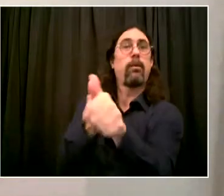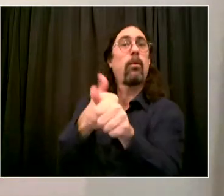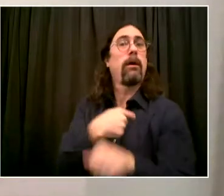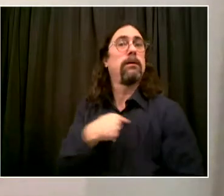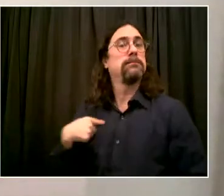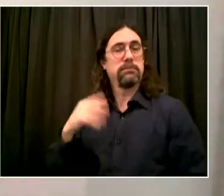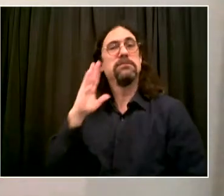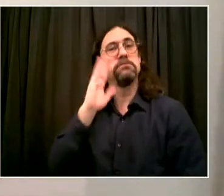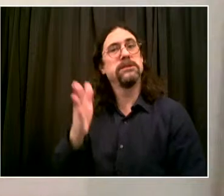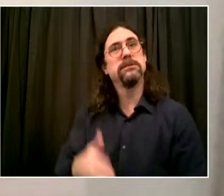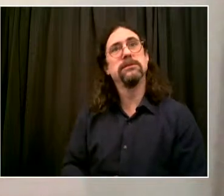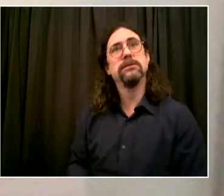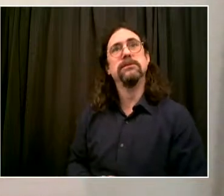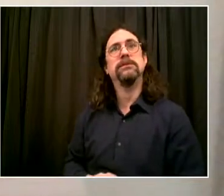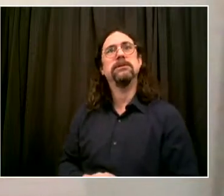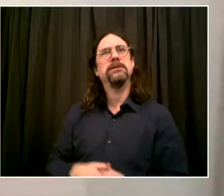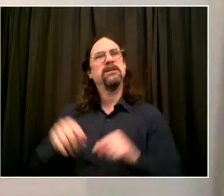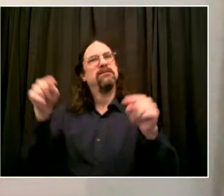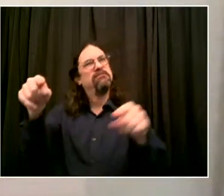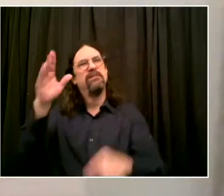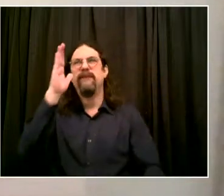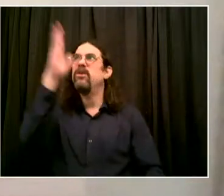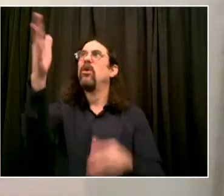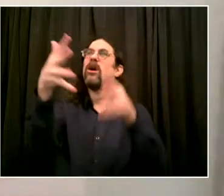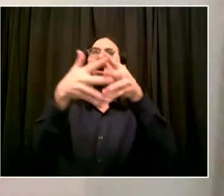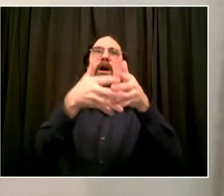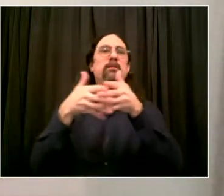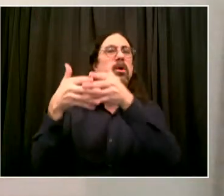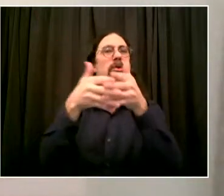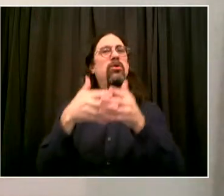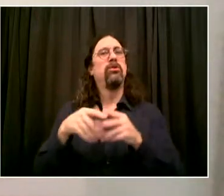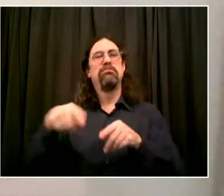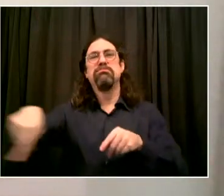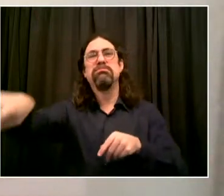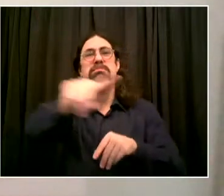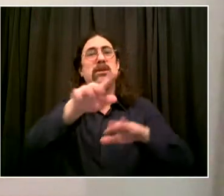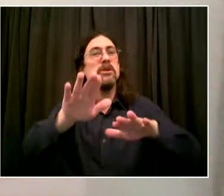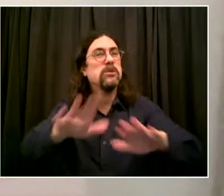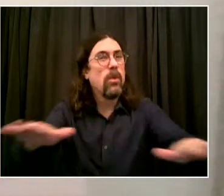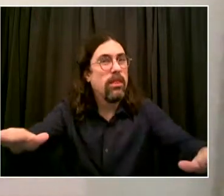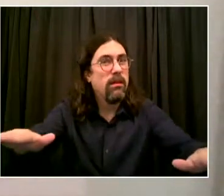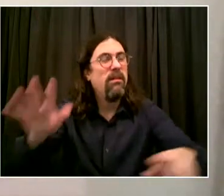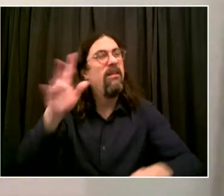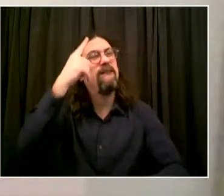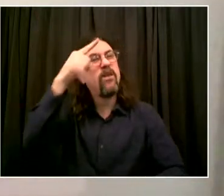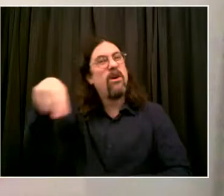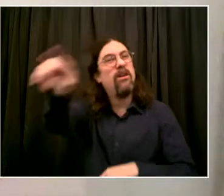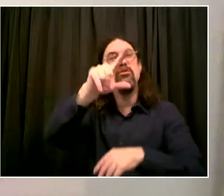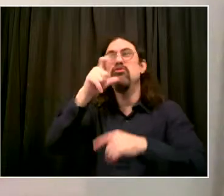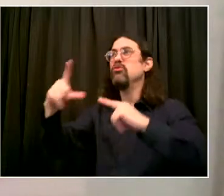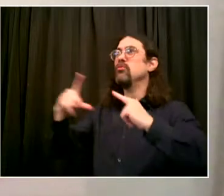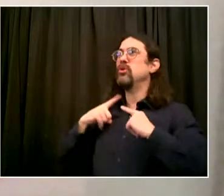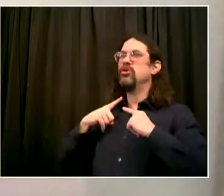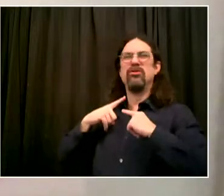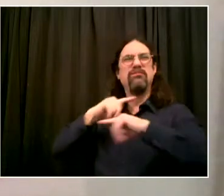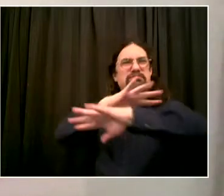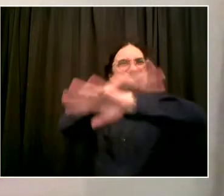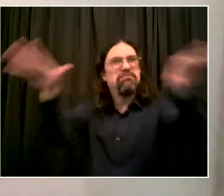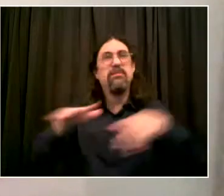SMALL INVESTMENT POLICY IN SMALL CLIMATE